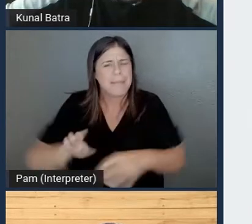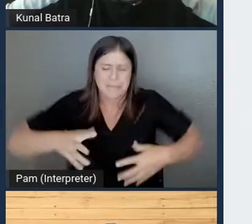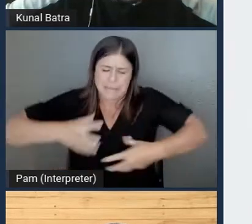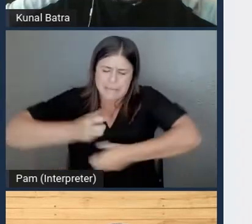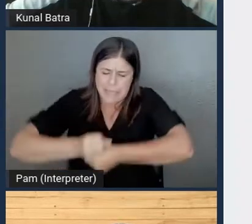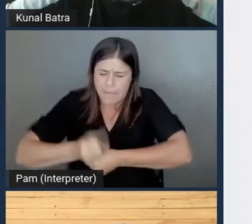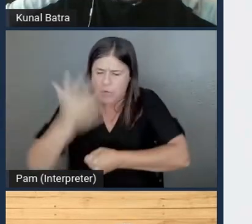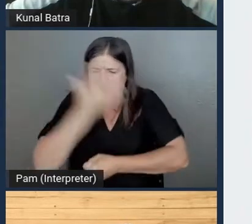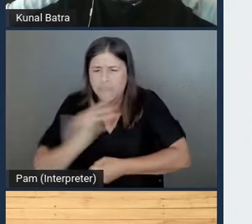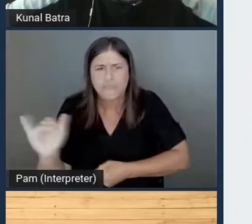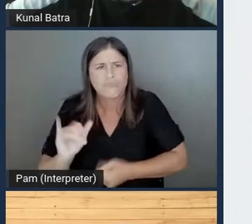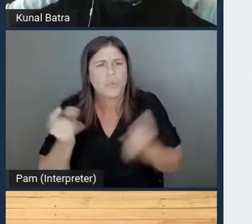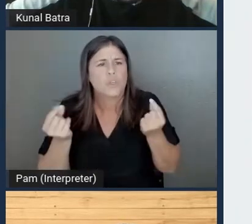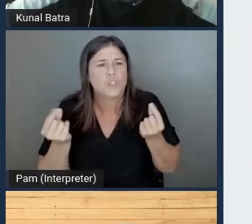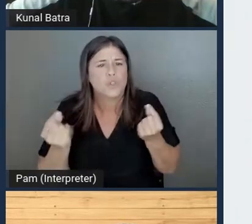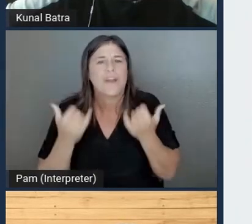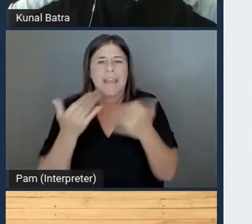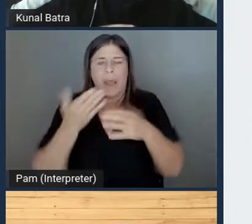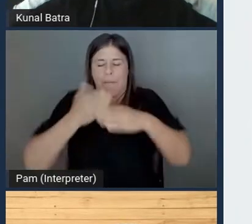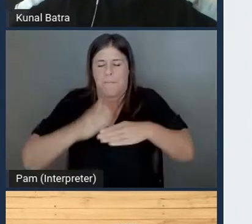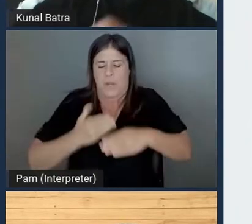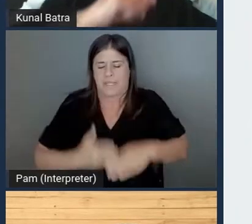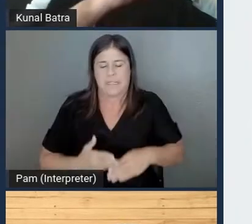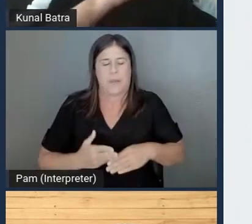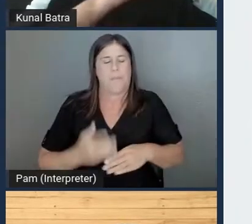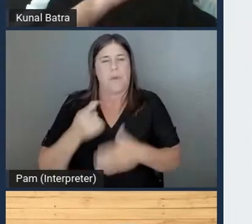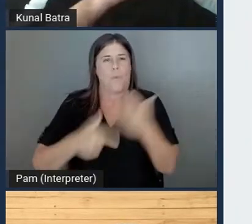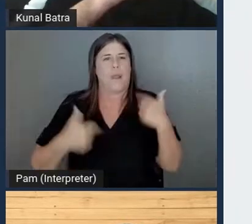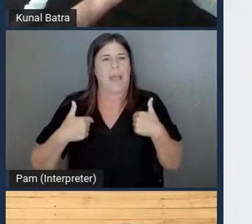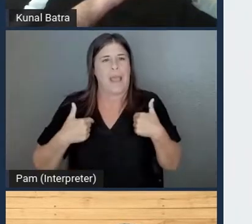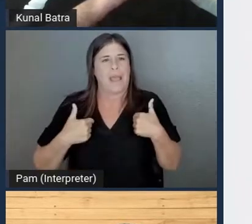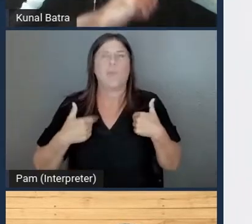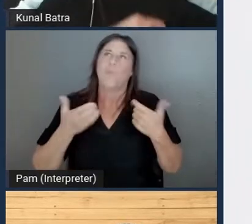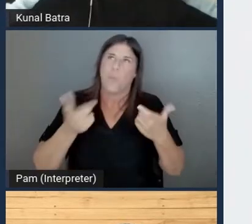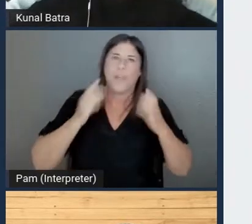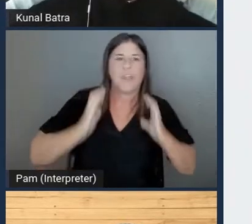now, it breaks it down by what are the customer details and the product details?